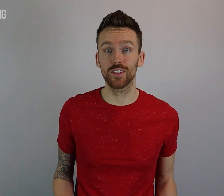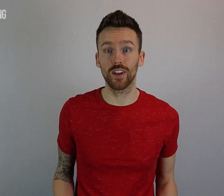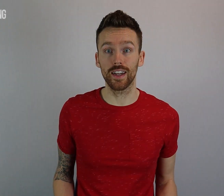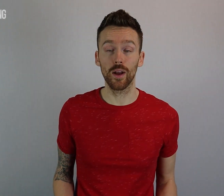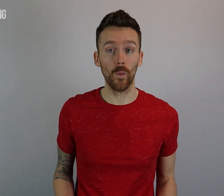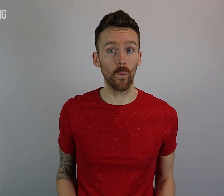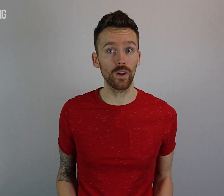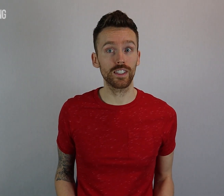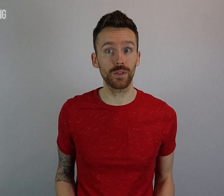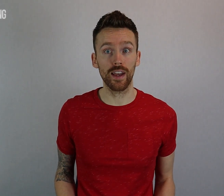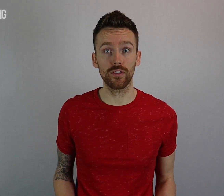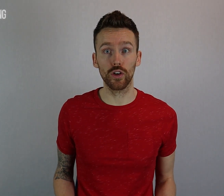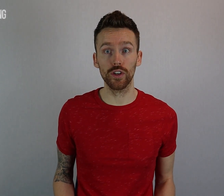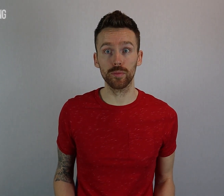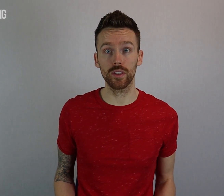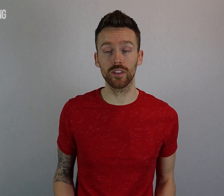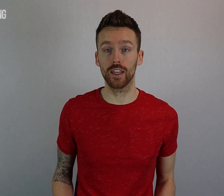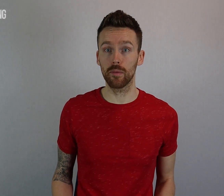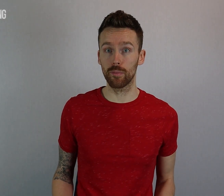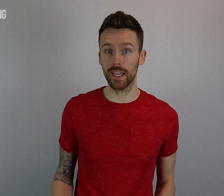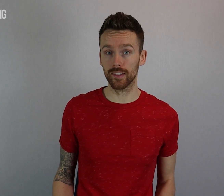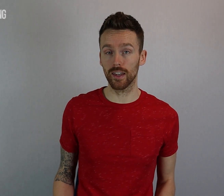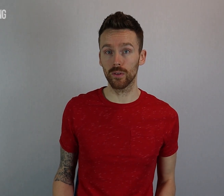To sign "what did you get for Christmas?" in BSL.